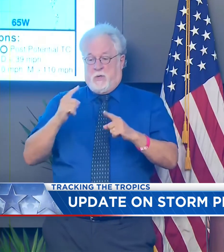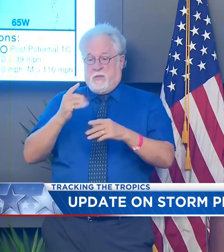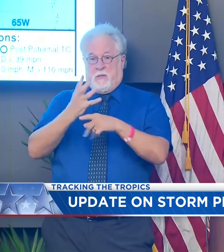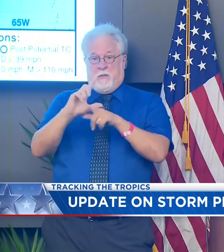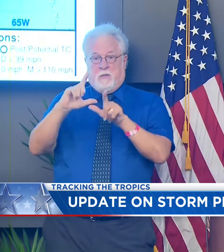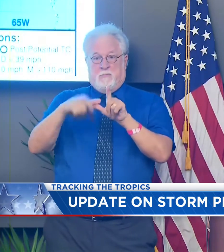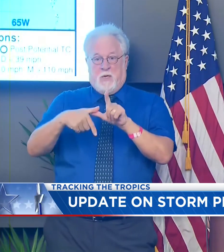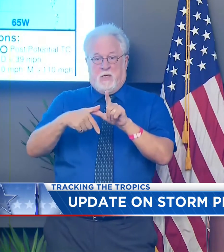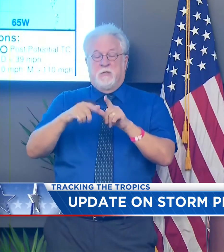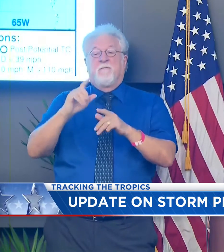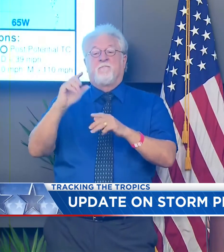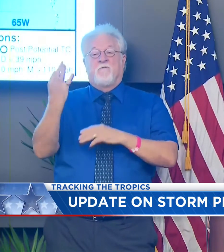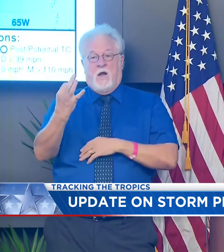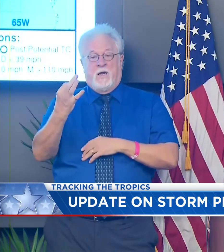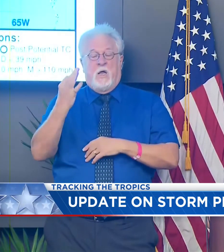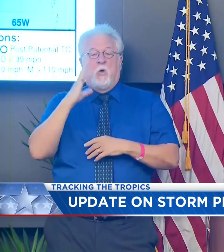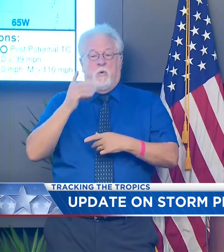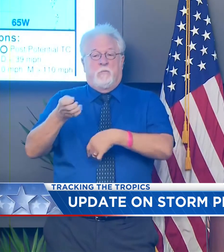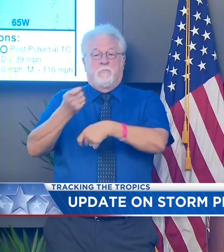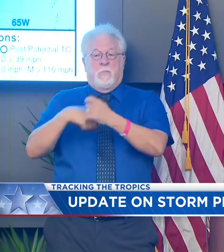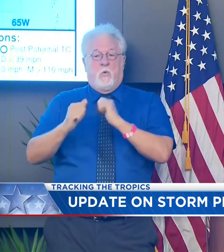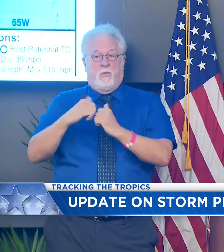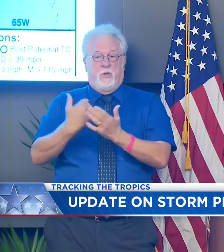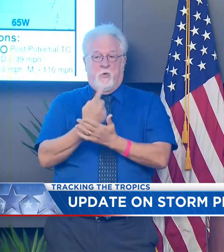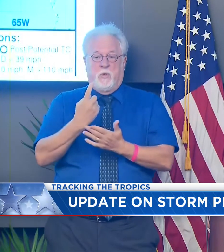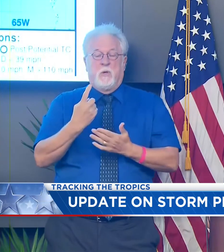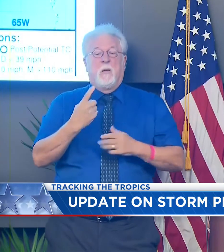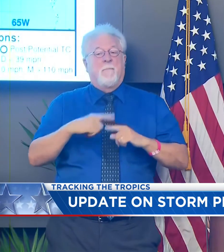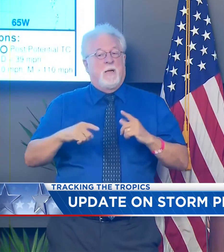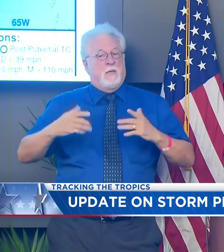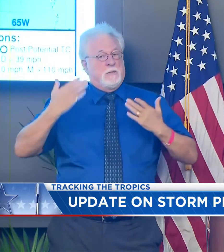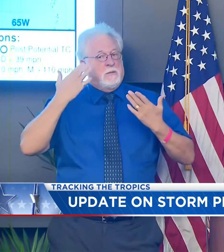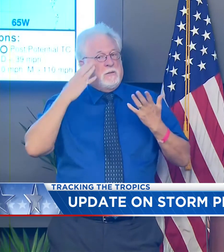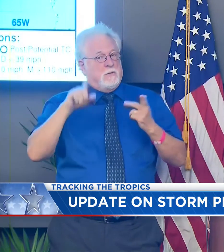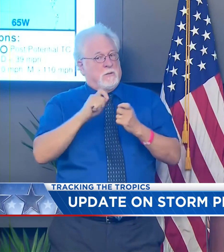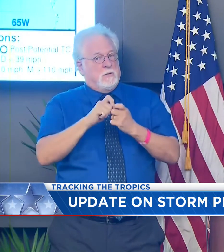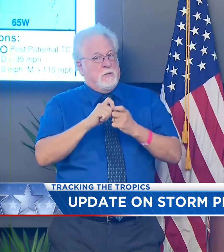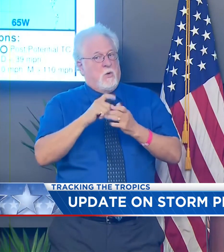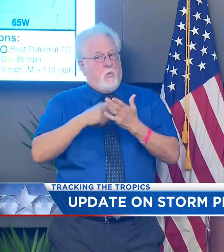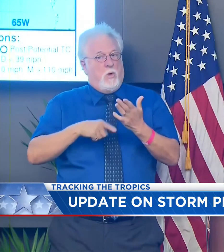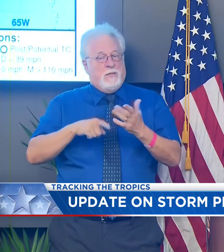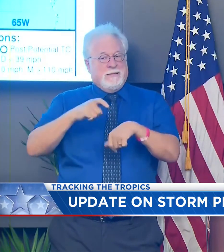TOMORROW MORNING ABOUT WHAT THAT NEW TIMELINE LOOKS LIKE. WE KNOW THE CURRENT PROCLAMATION